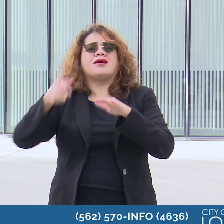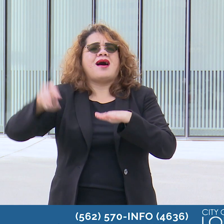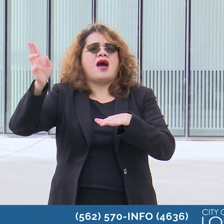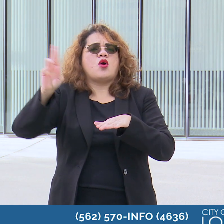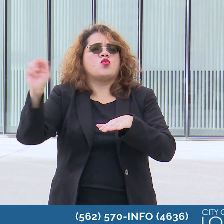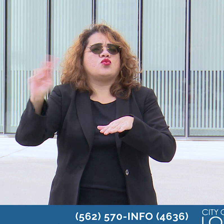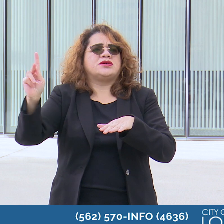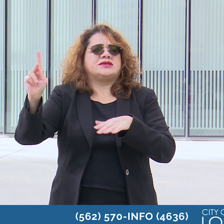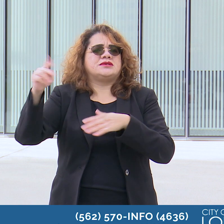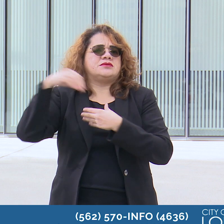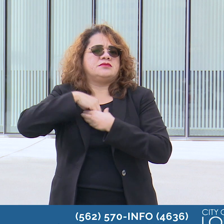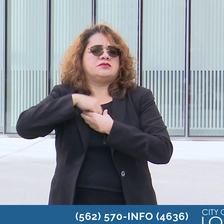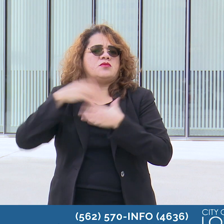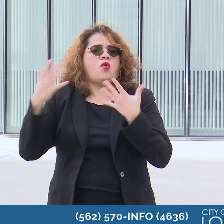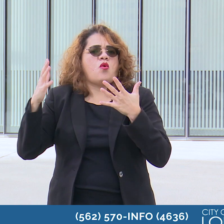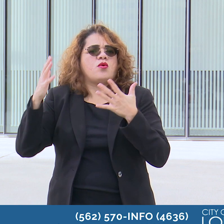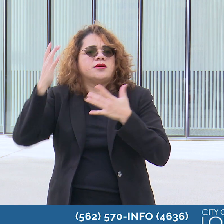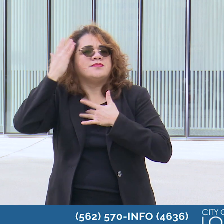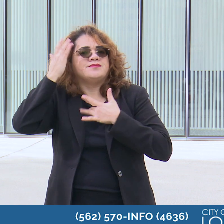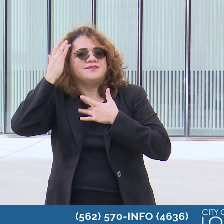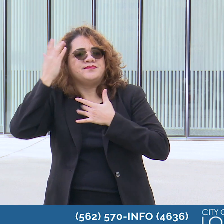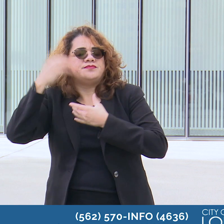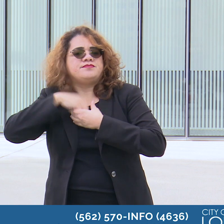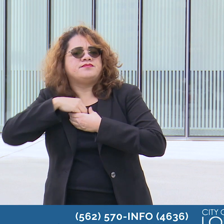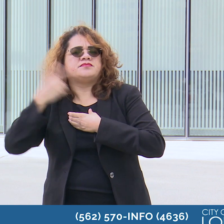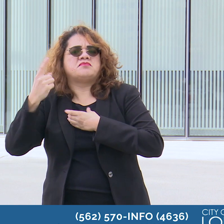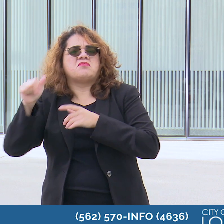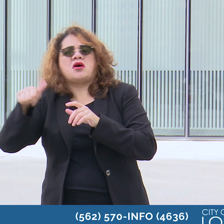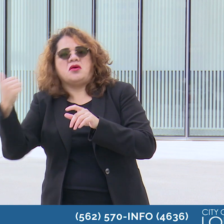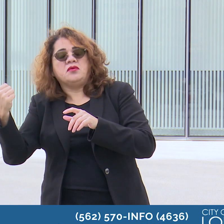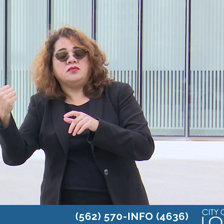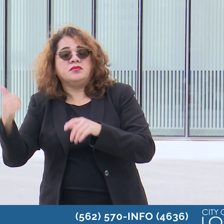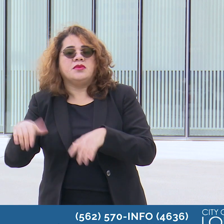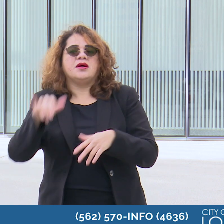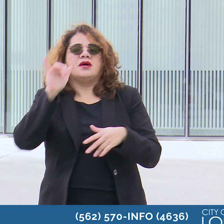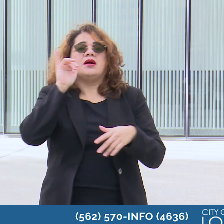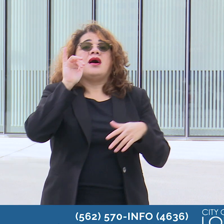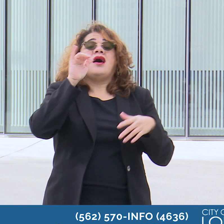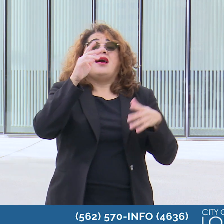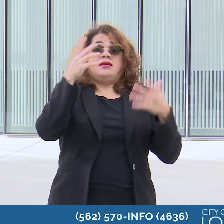The population at large will receive vaccine in phase 2.